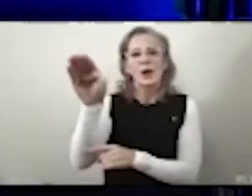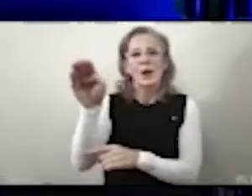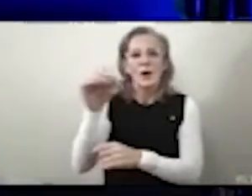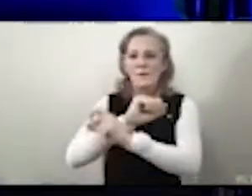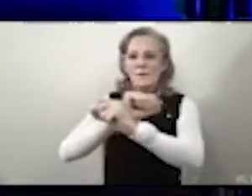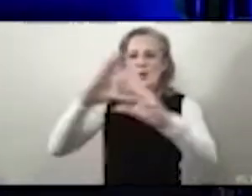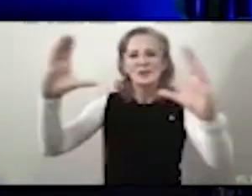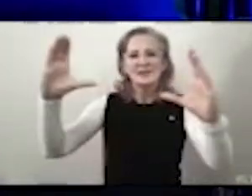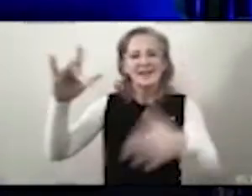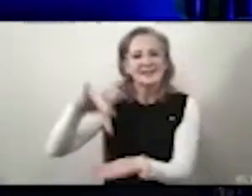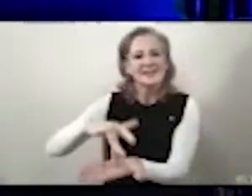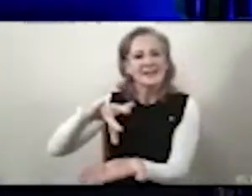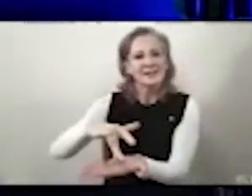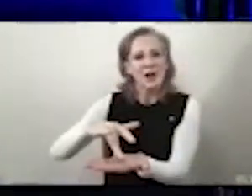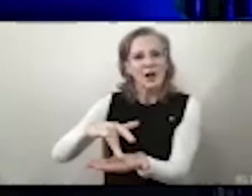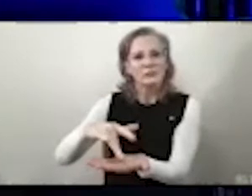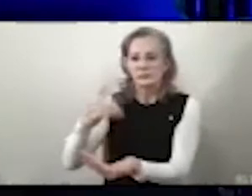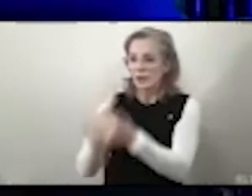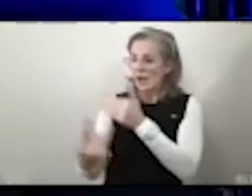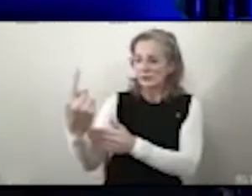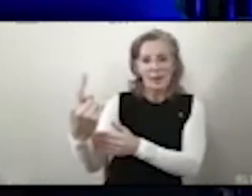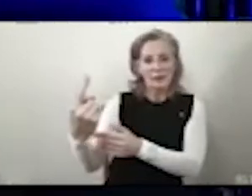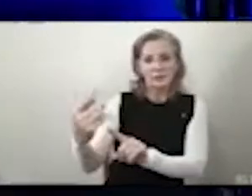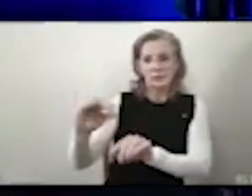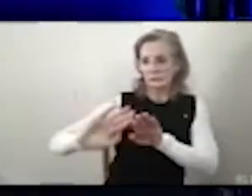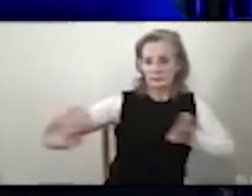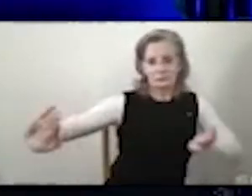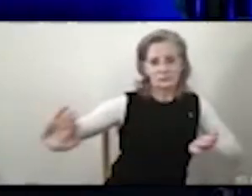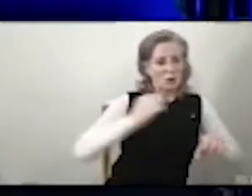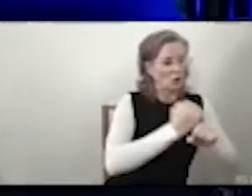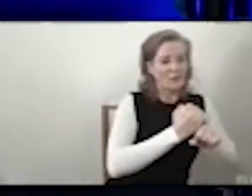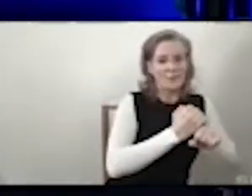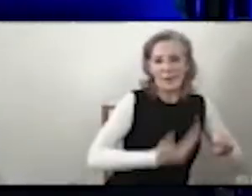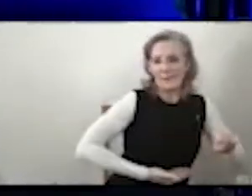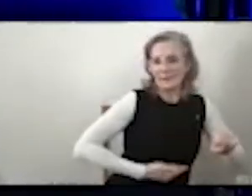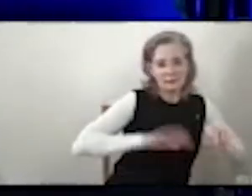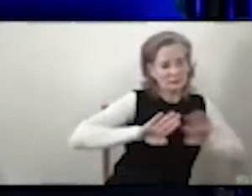industry, the centre would be tasked with assessing future risks and importantly